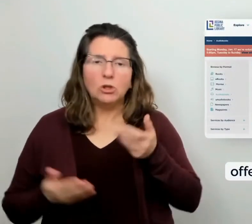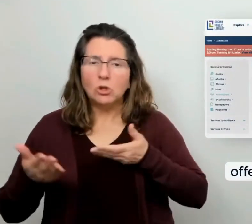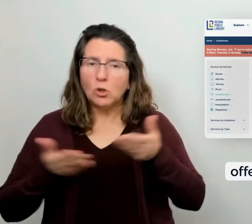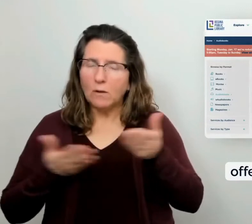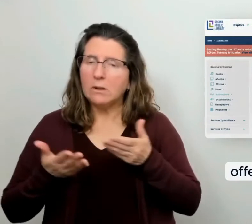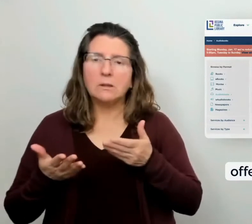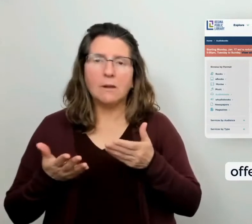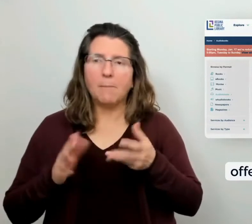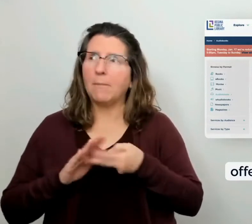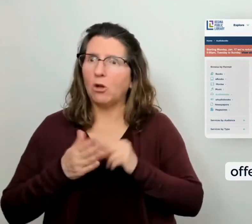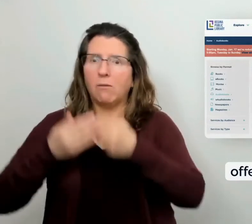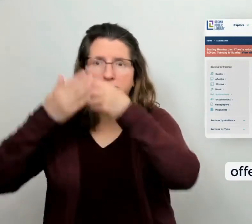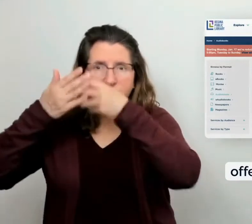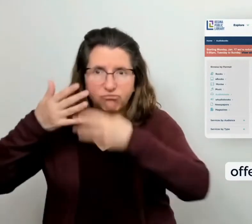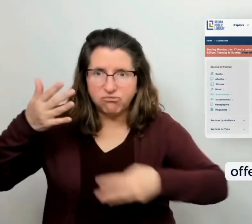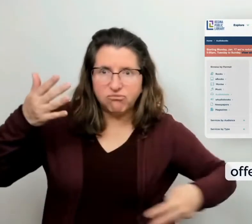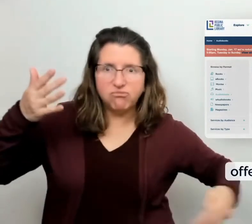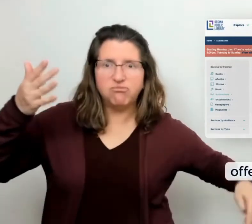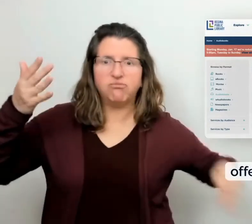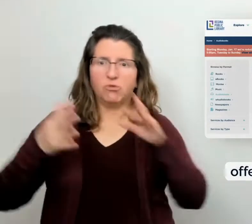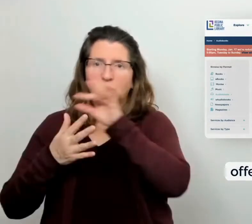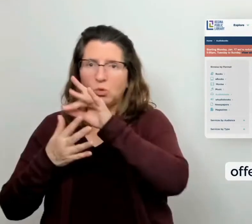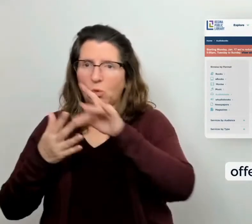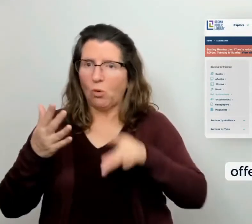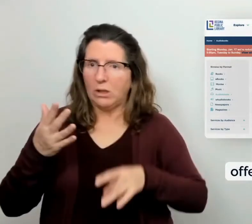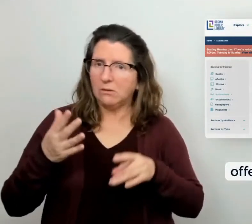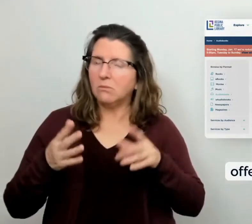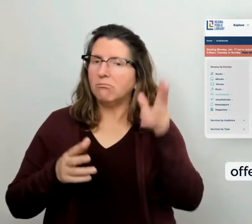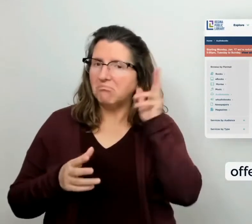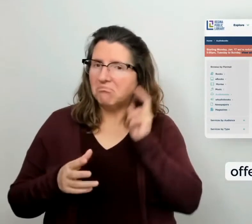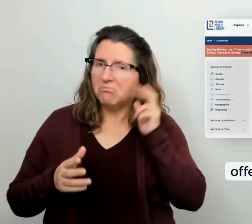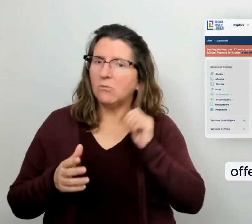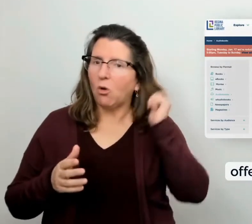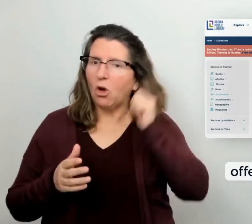Subscription services offer extensive electronic library collections.